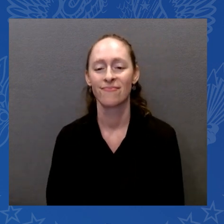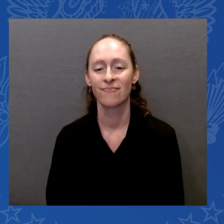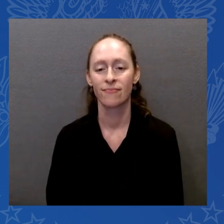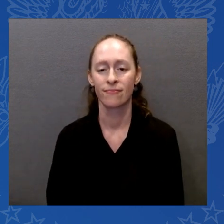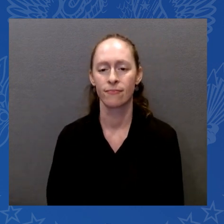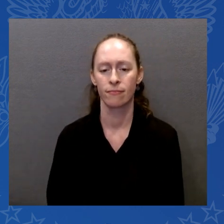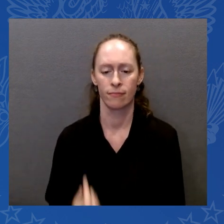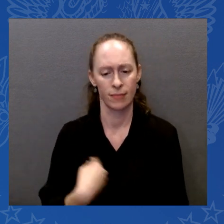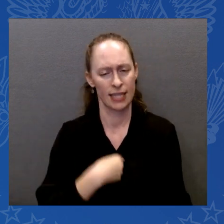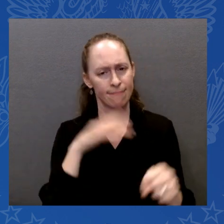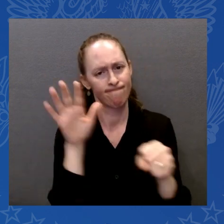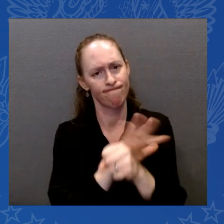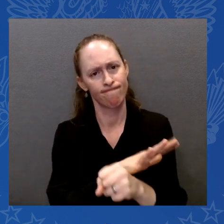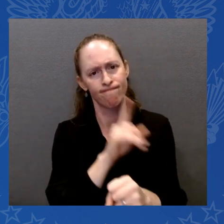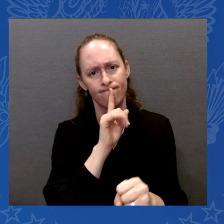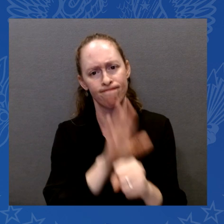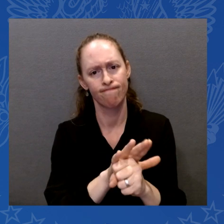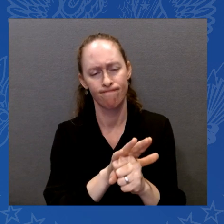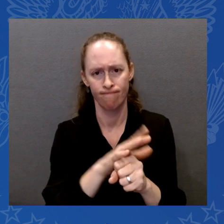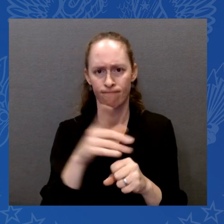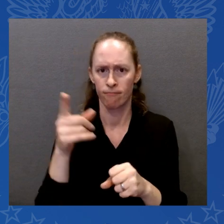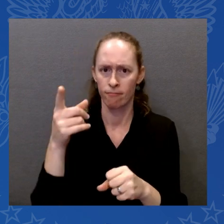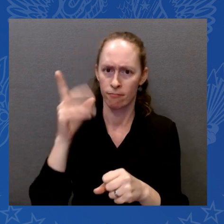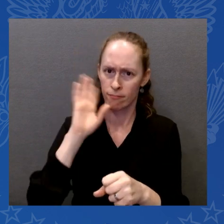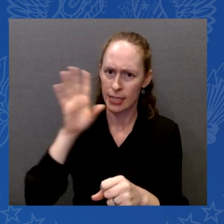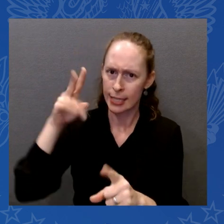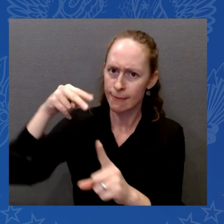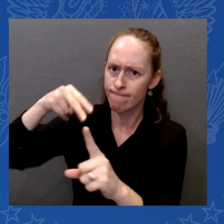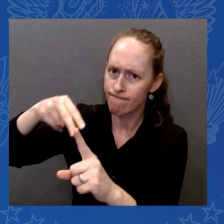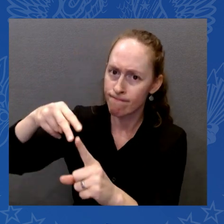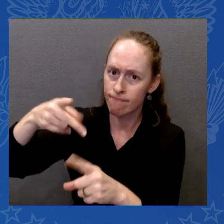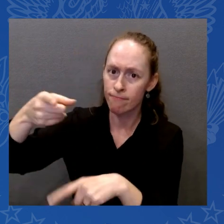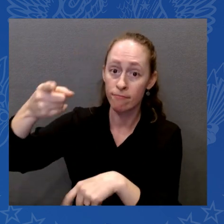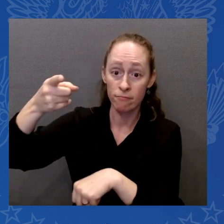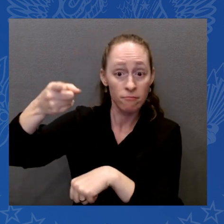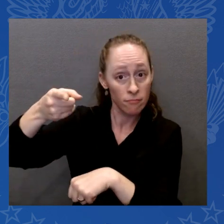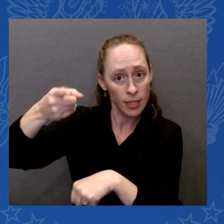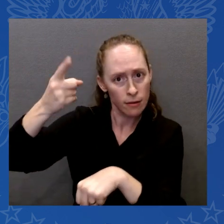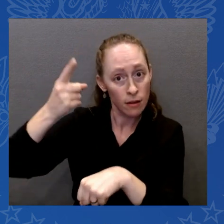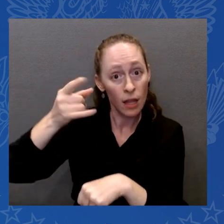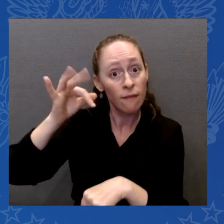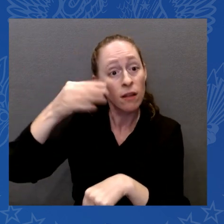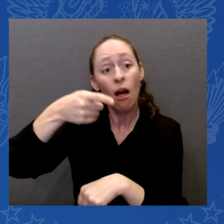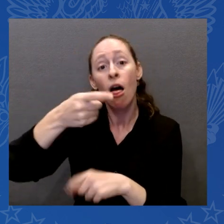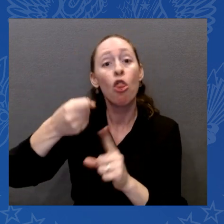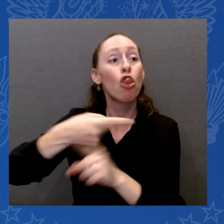The resource also explains how to file a complaint with your school or our Office for Civil Rights.